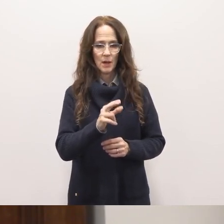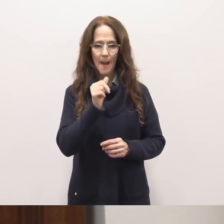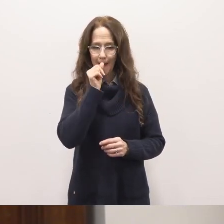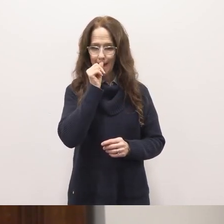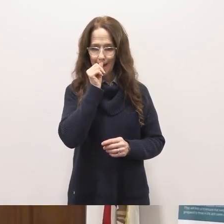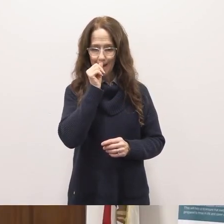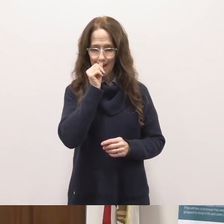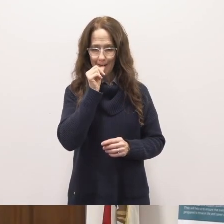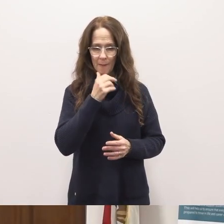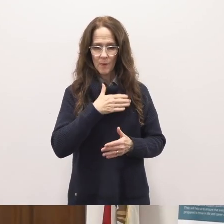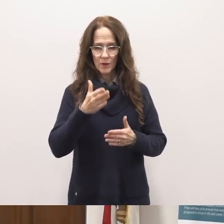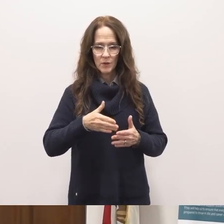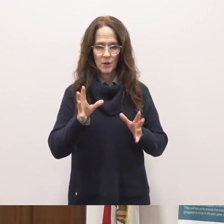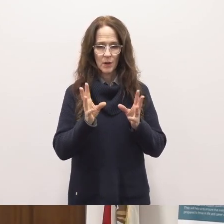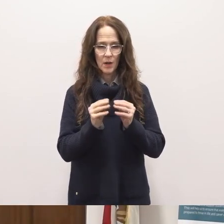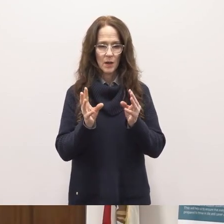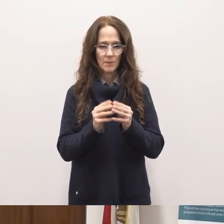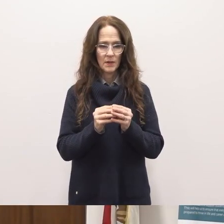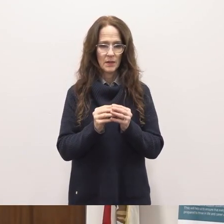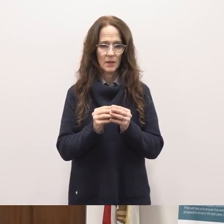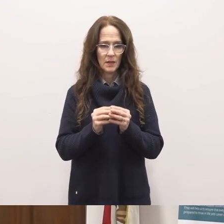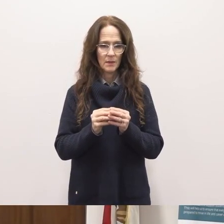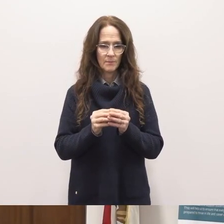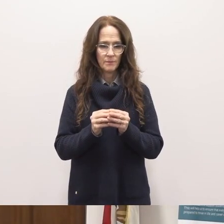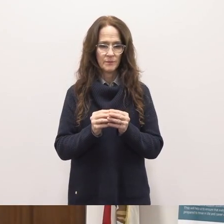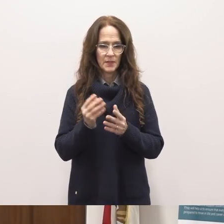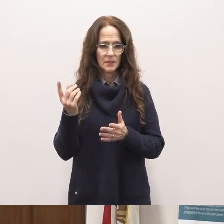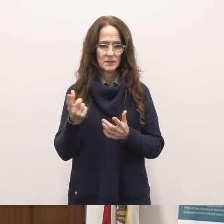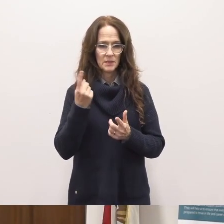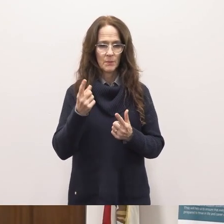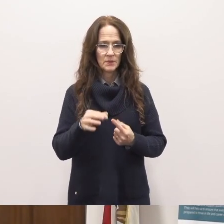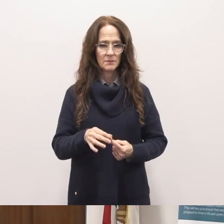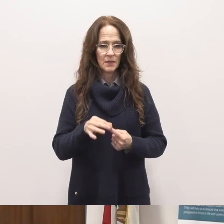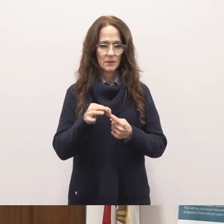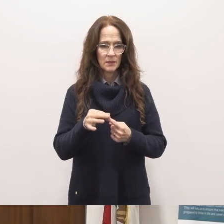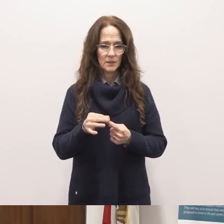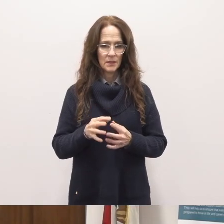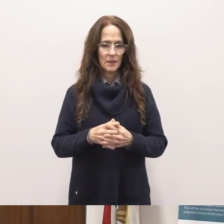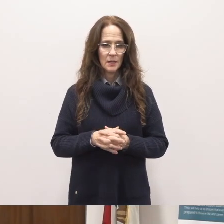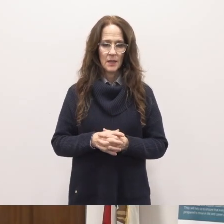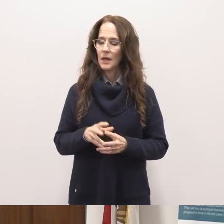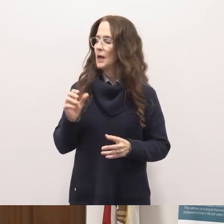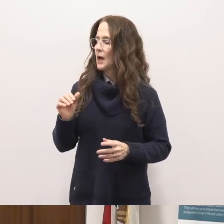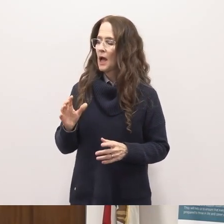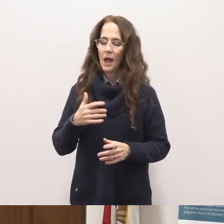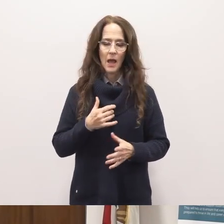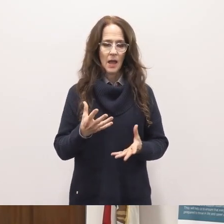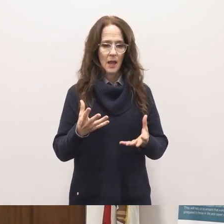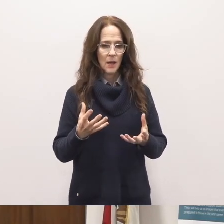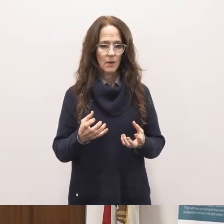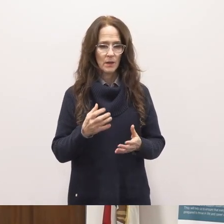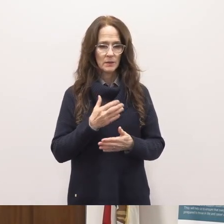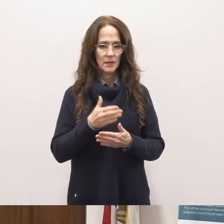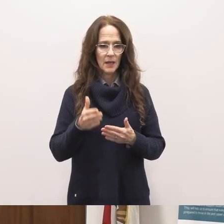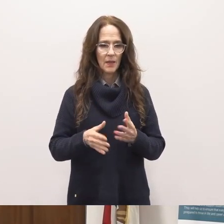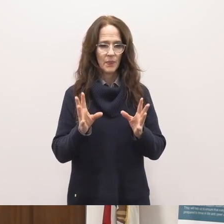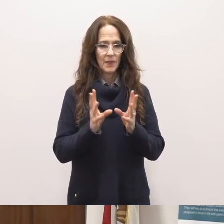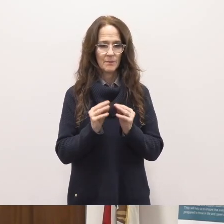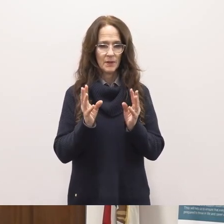to adjourn our meeting for someone special. Yes. So I'd like to adjourn today's meeting in honor